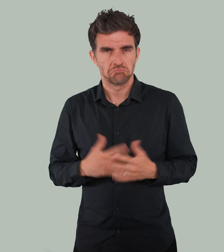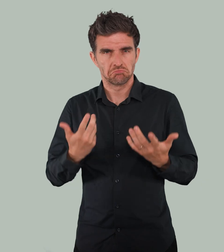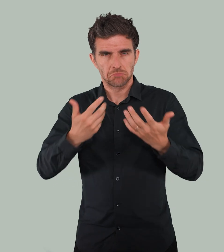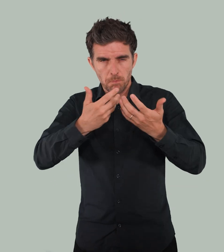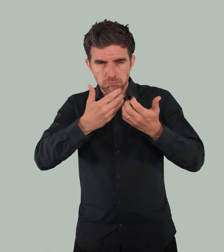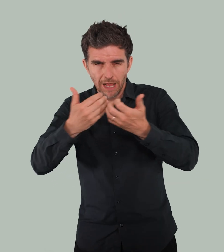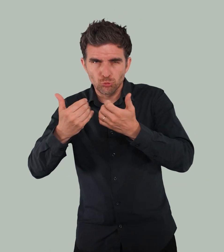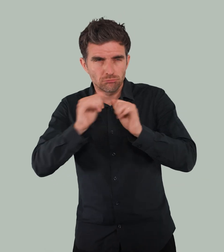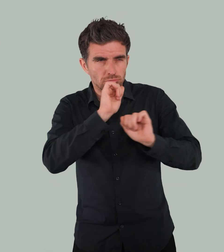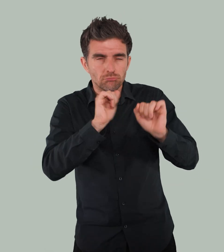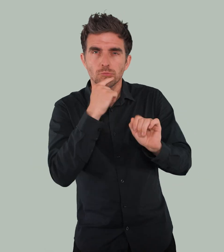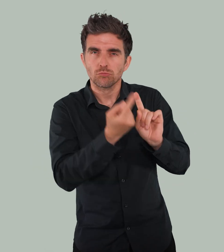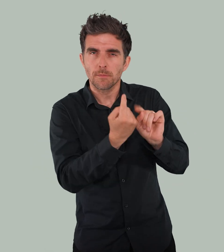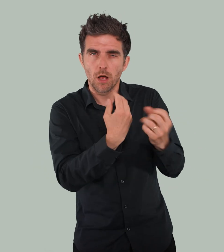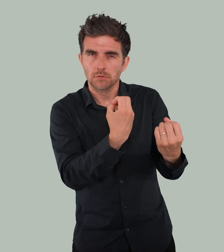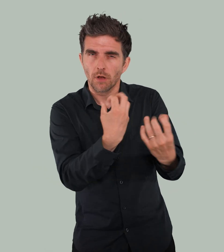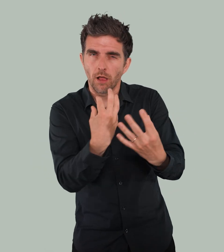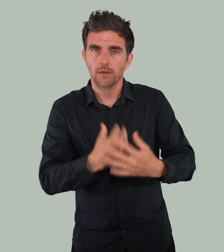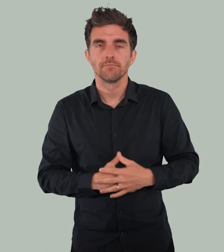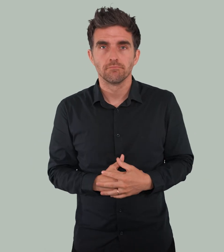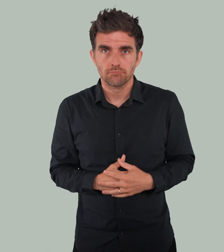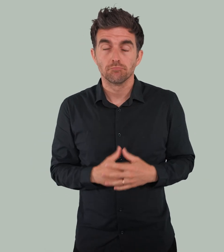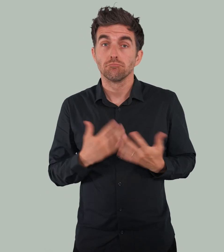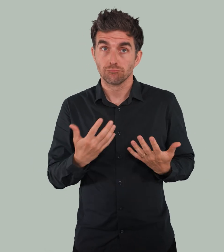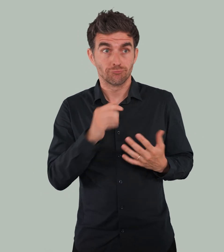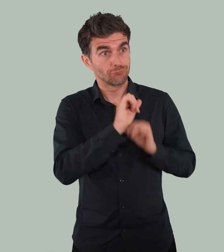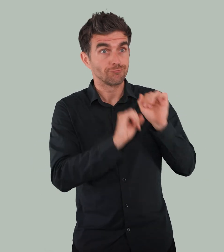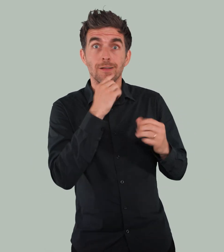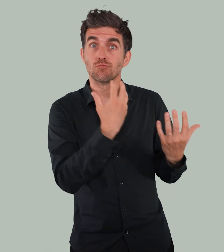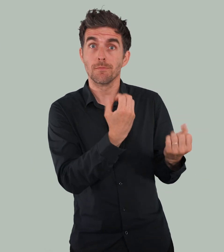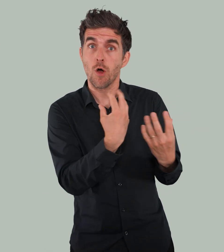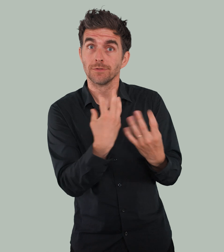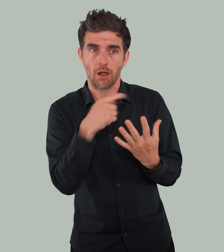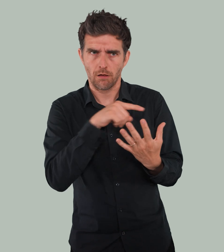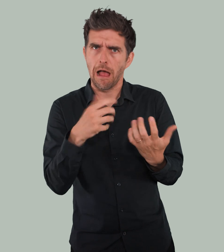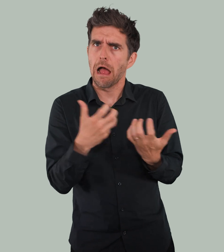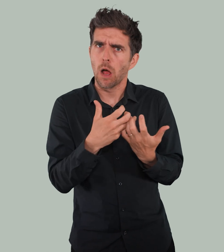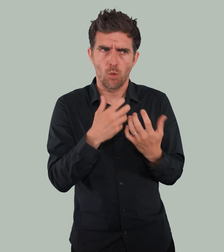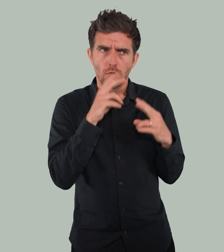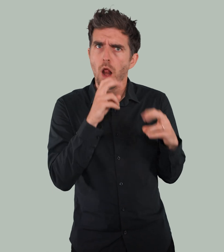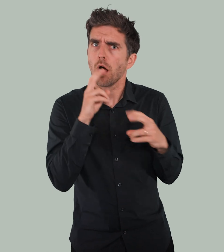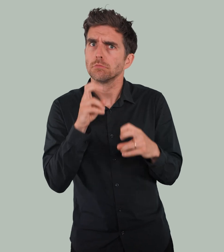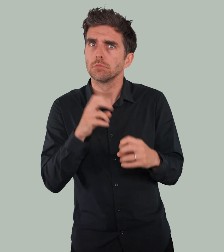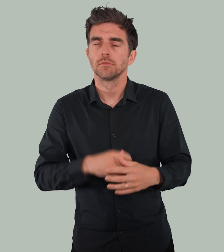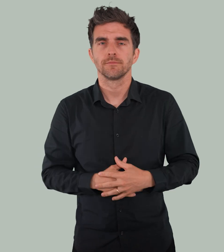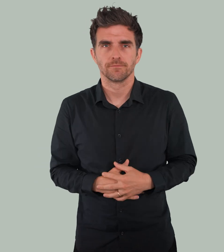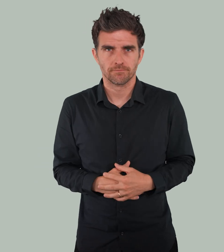1.1. Breakdown of respondents 1.2. How responses were analysed